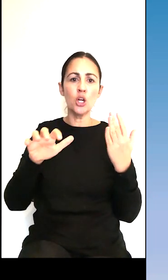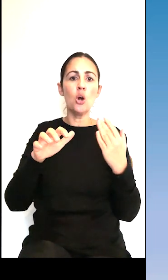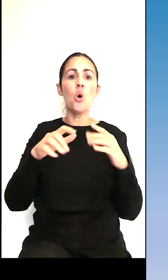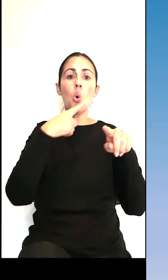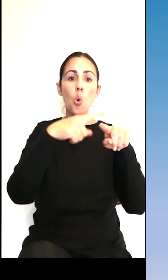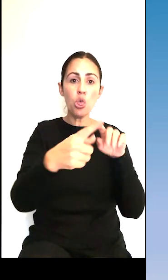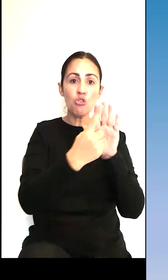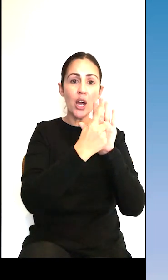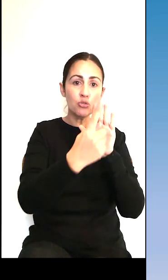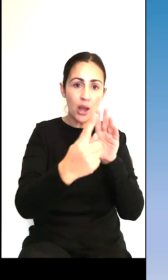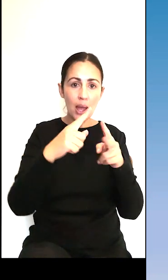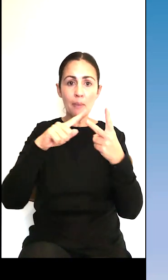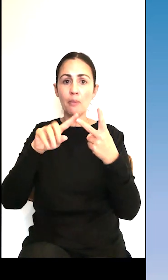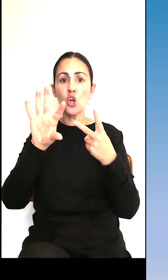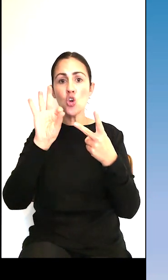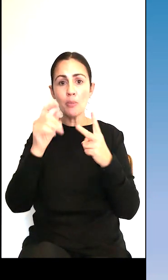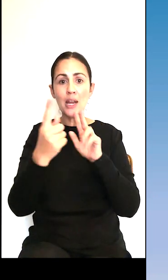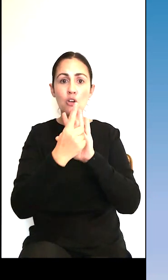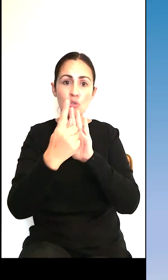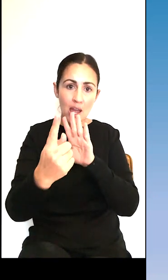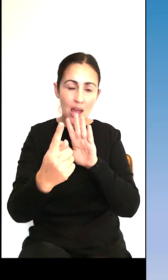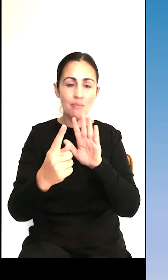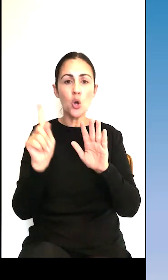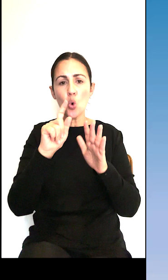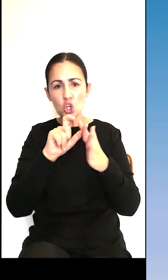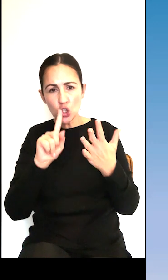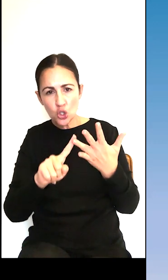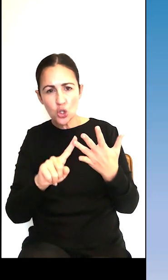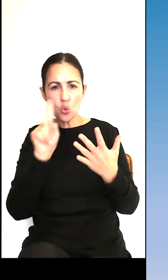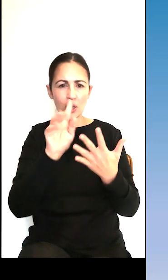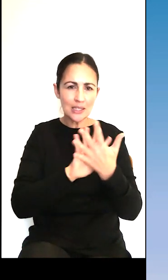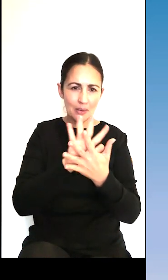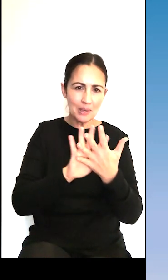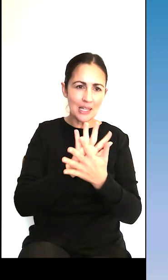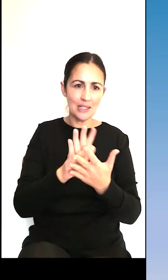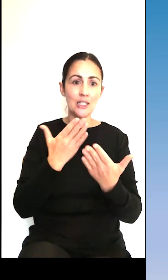how to do it, the process and what they they mean. That's also on our website and digital literacy.